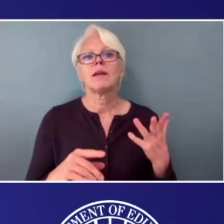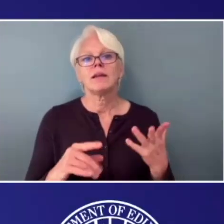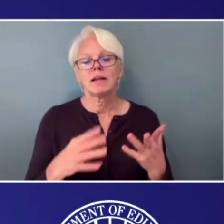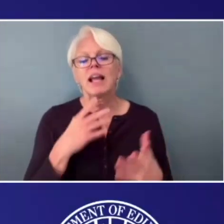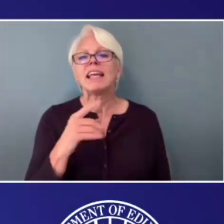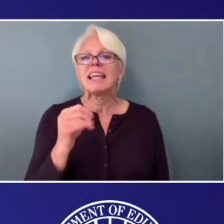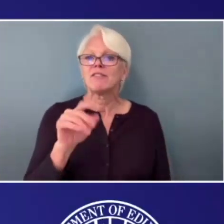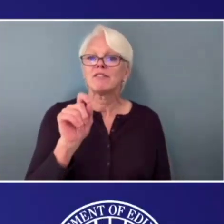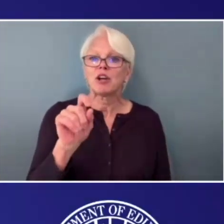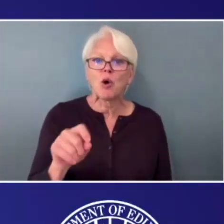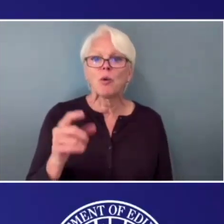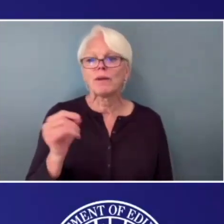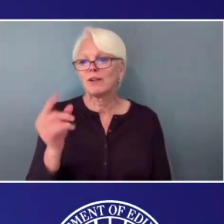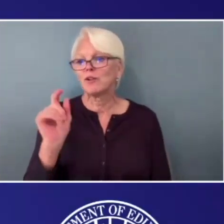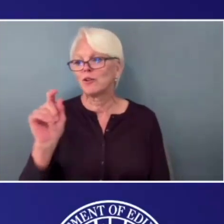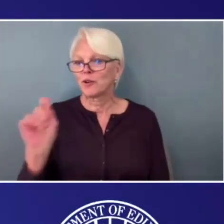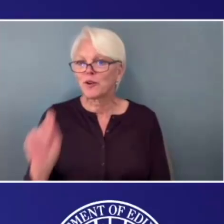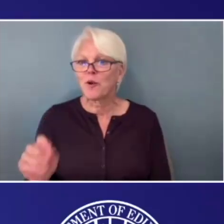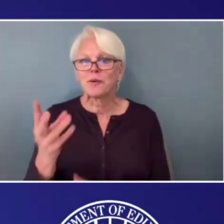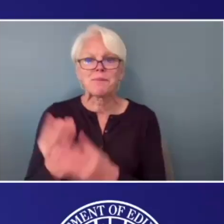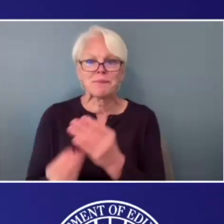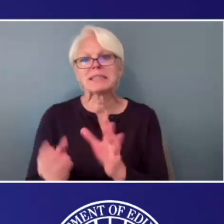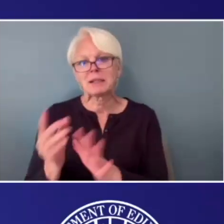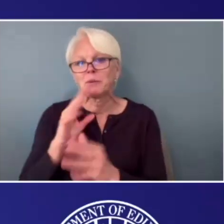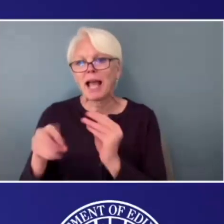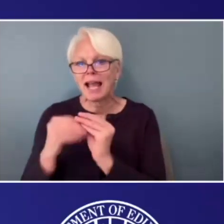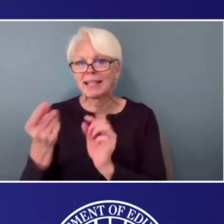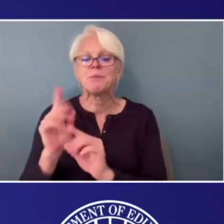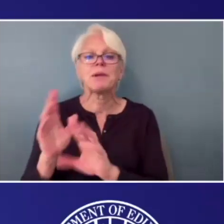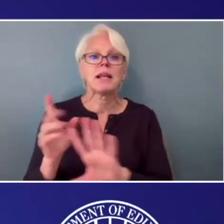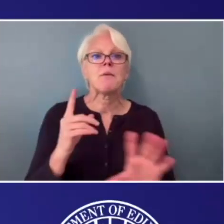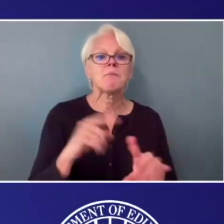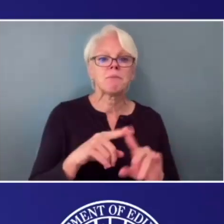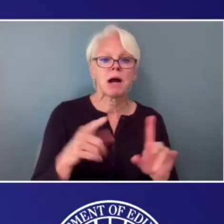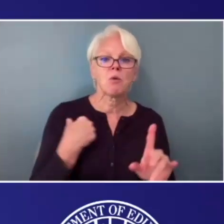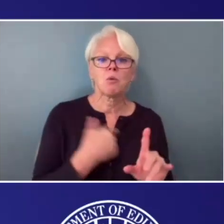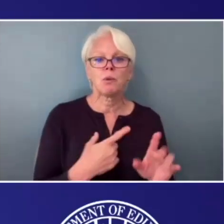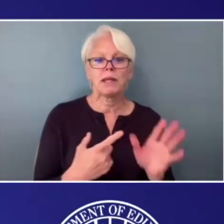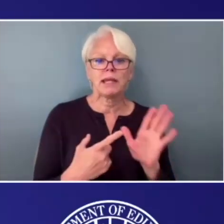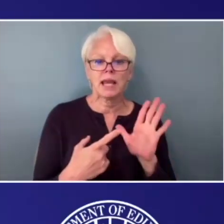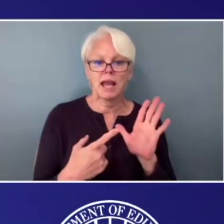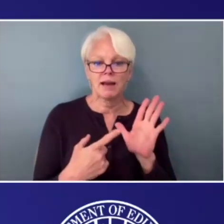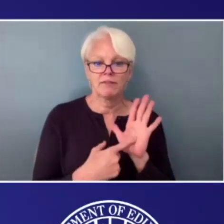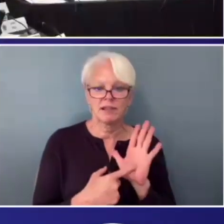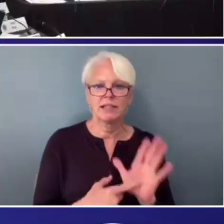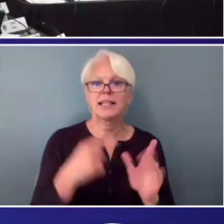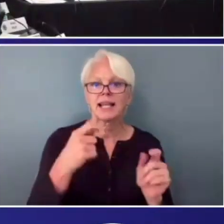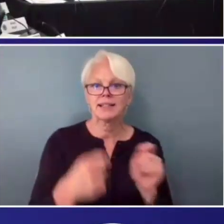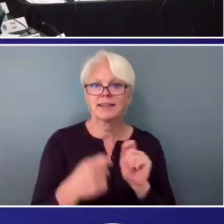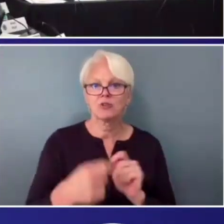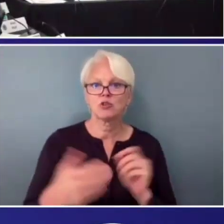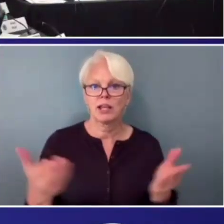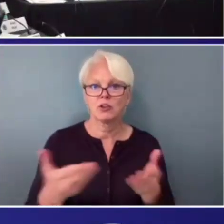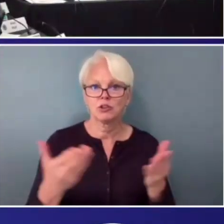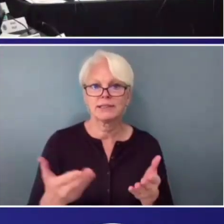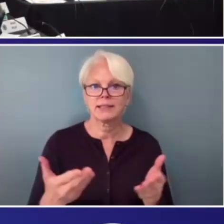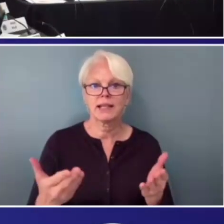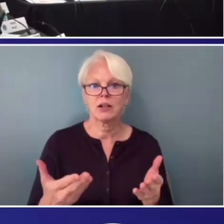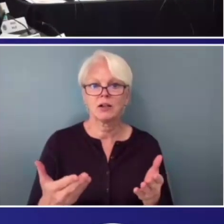minute, we have indicated the changes here in darker color.